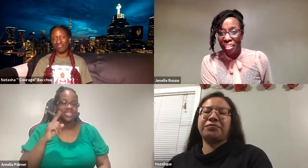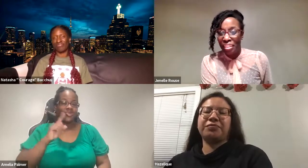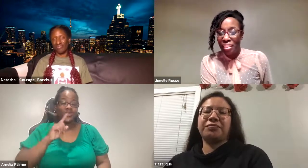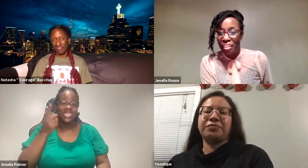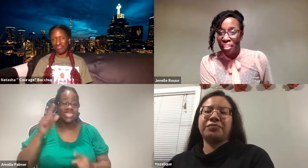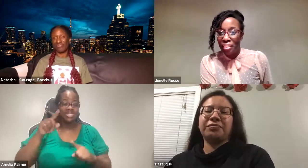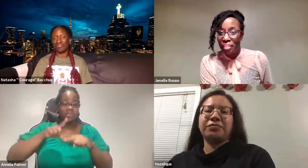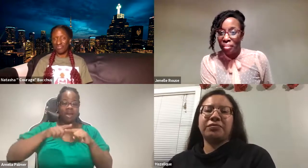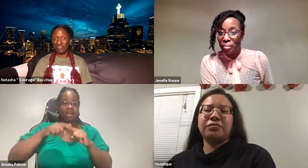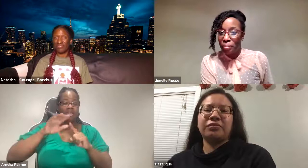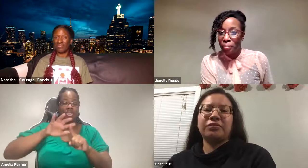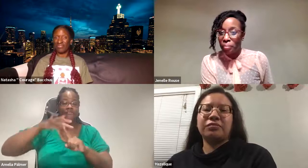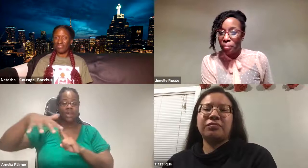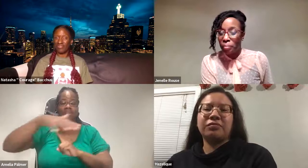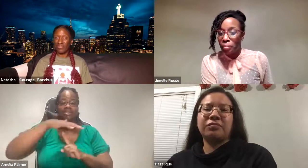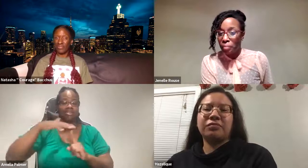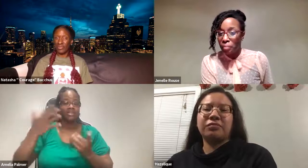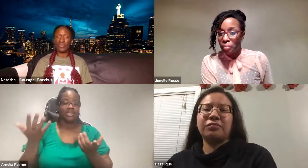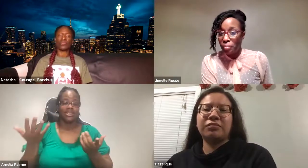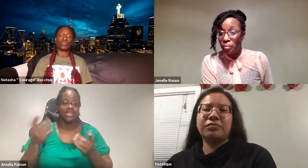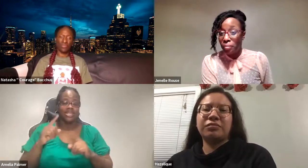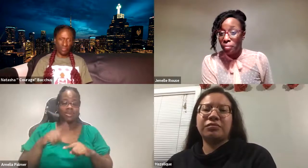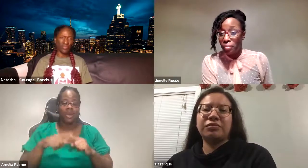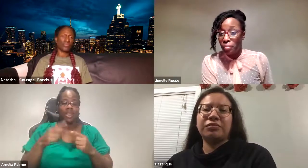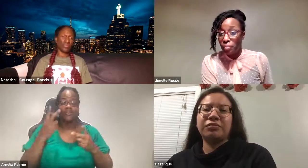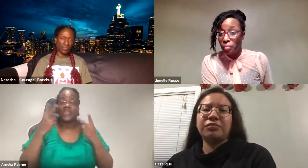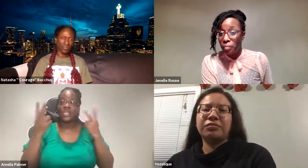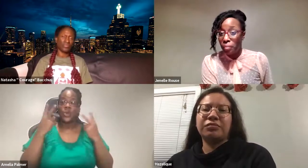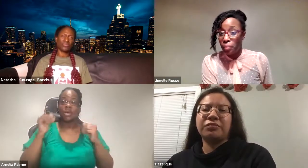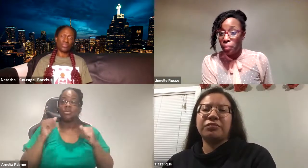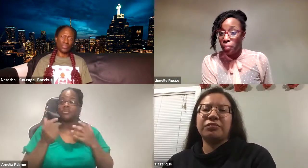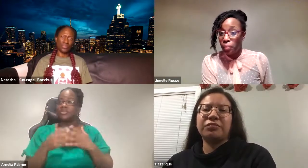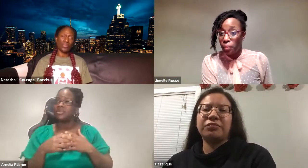amelia speaking, it also depends on your environment